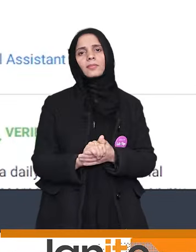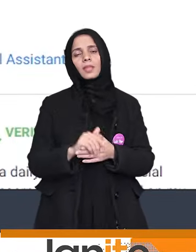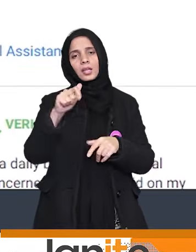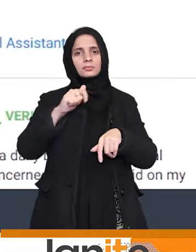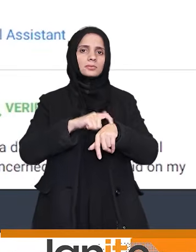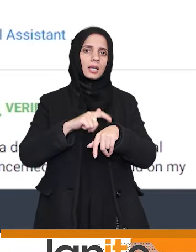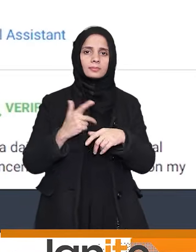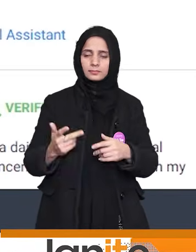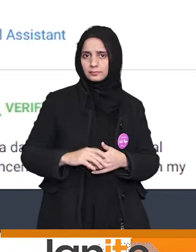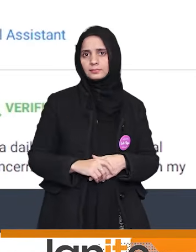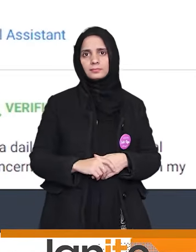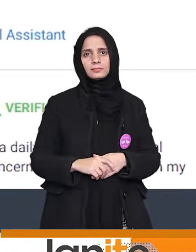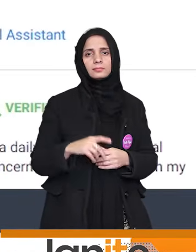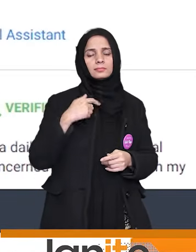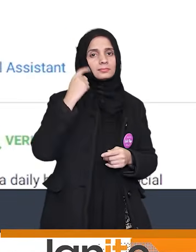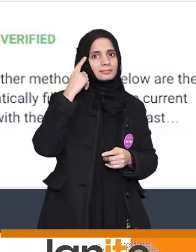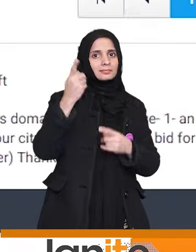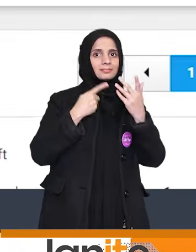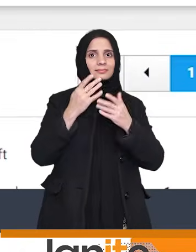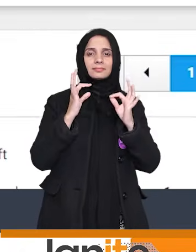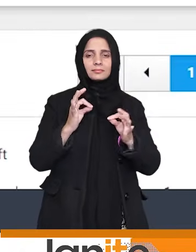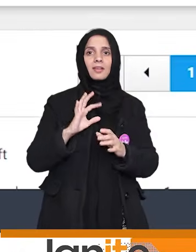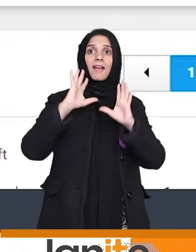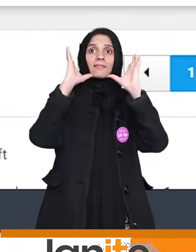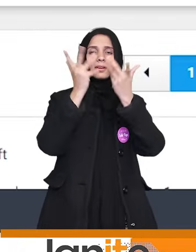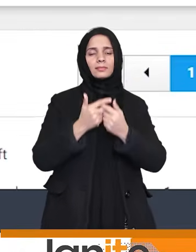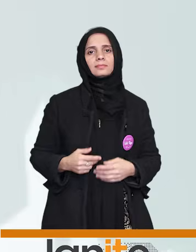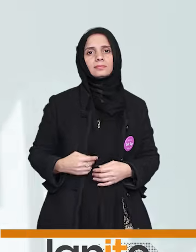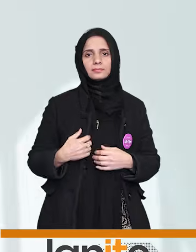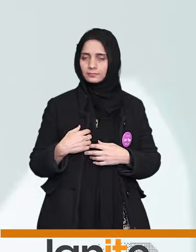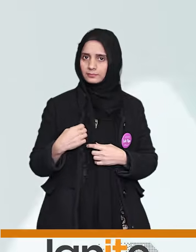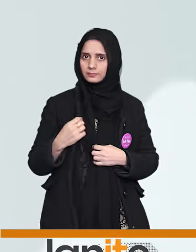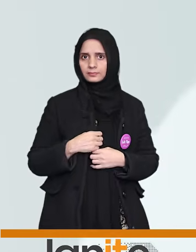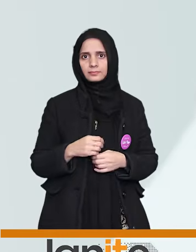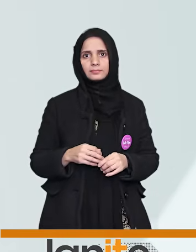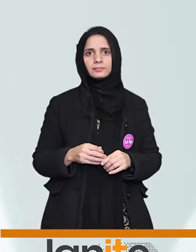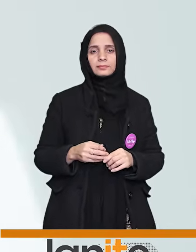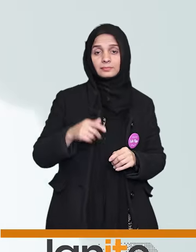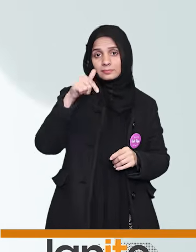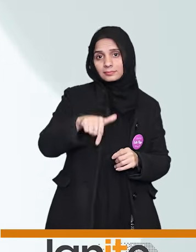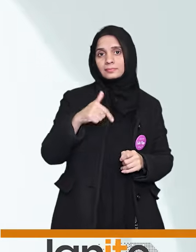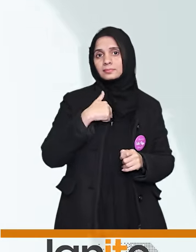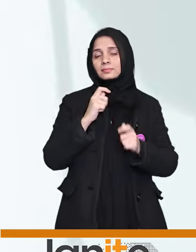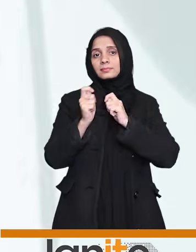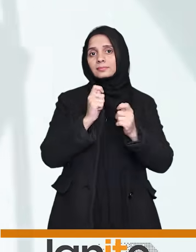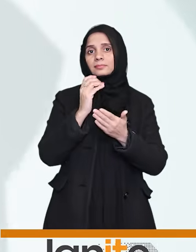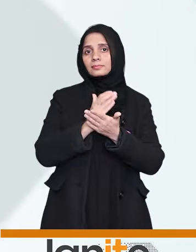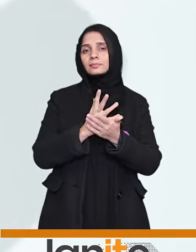Which is very interesting. And employers from all over the world post projects. Here you can also drill down the categories.